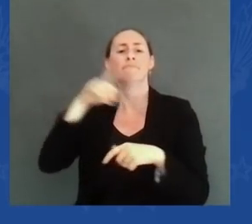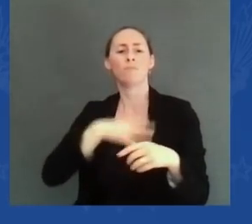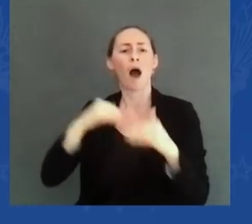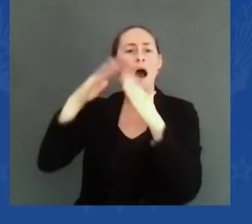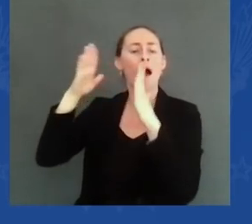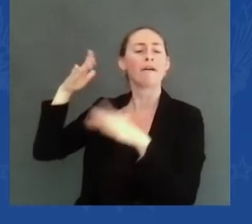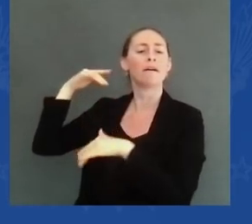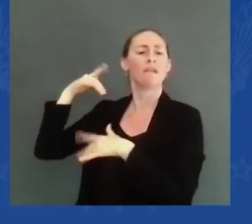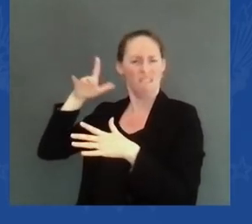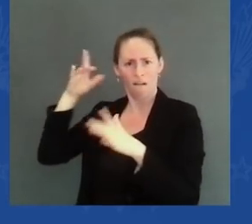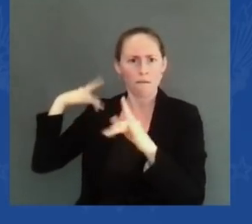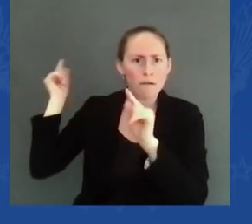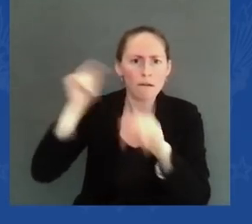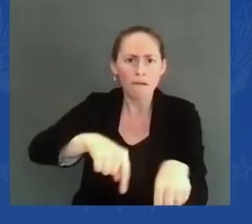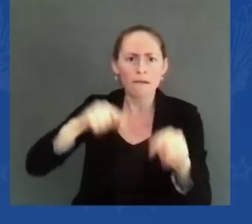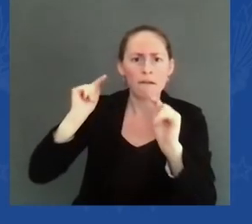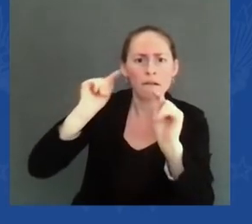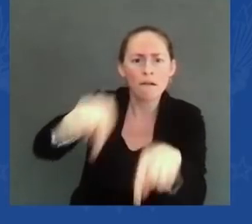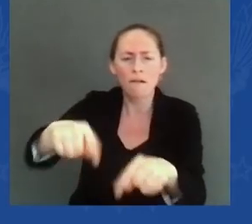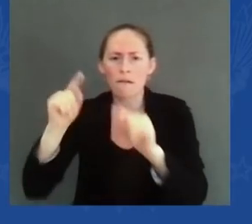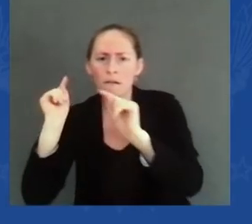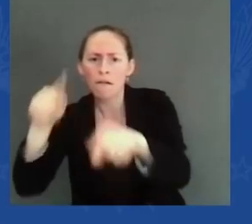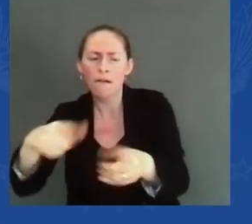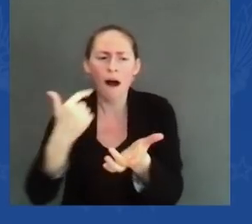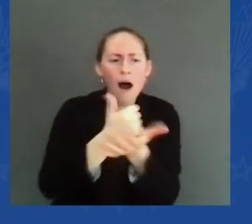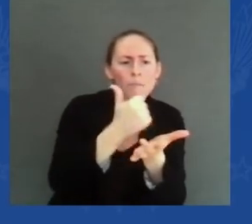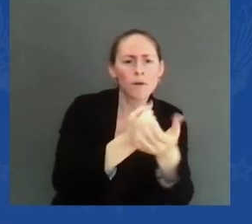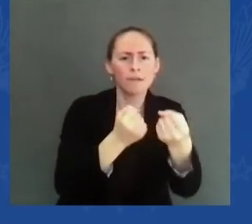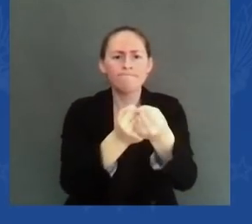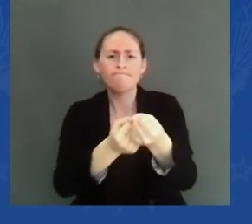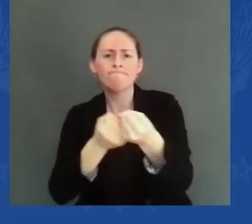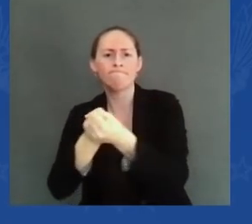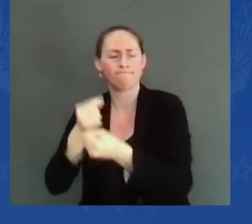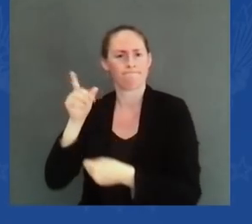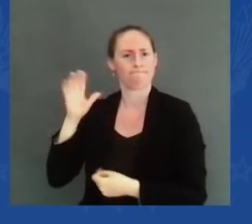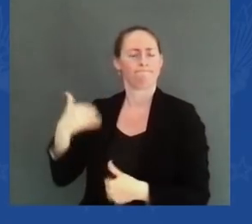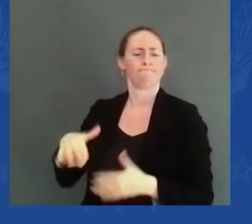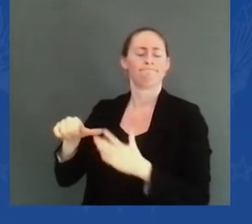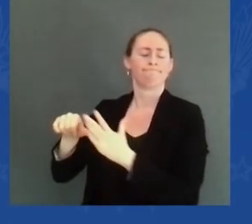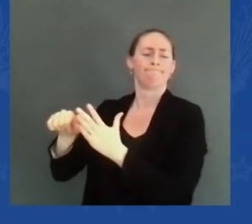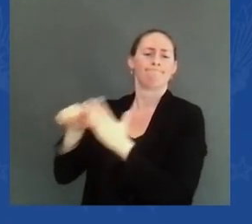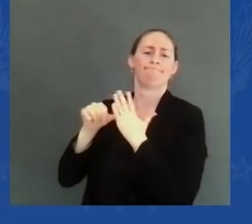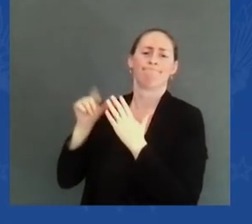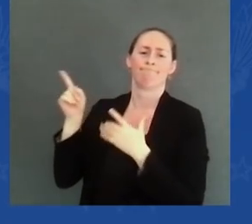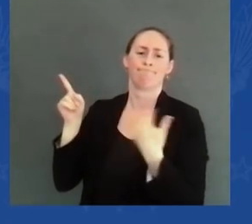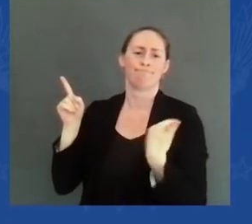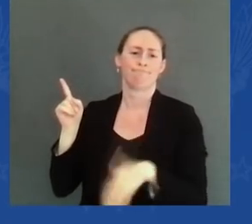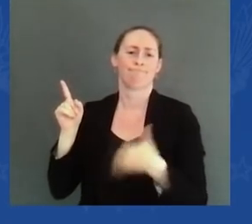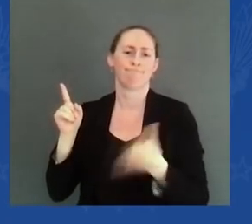Not the least of which is by promptly approving a major disaster declaration, quicker than any President